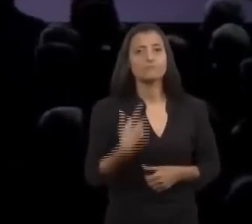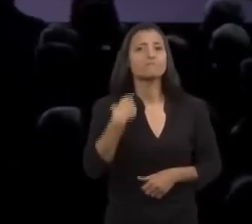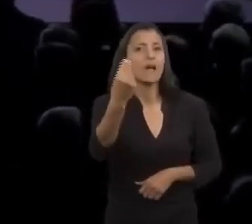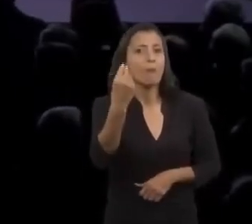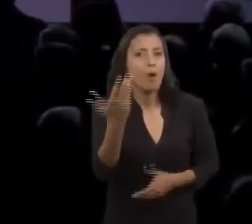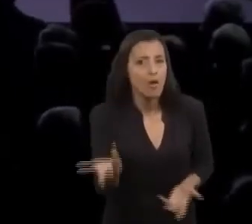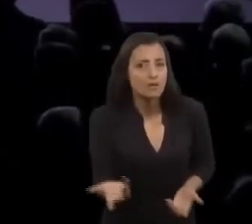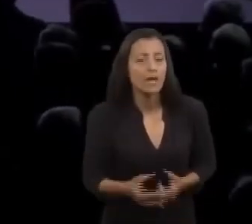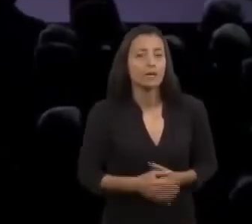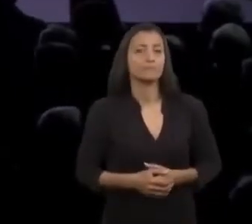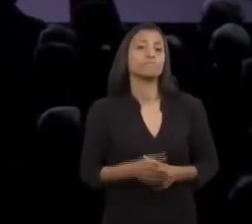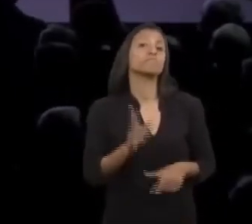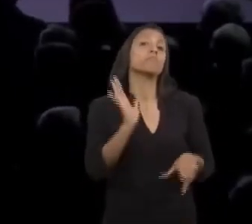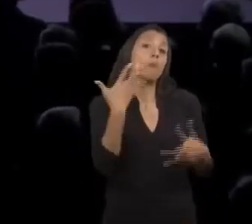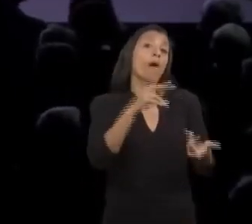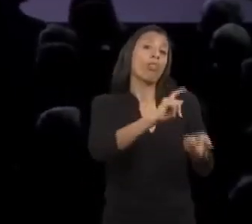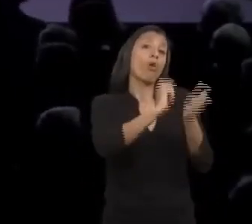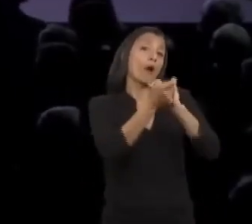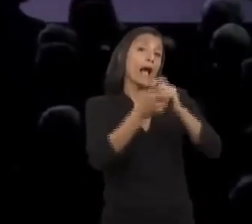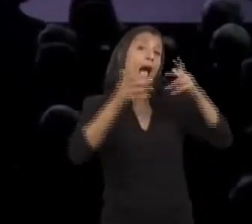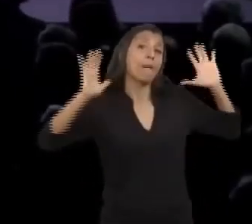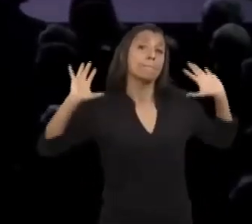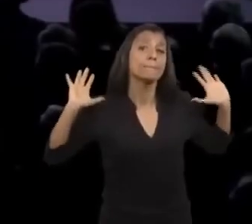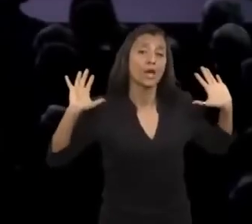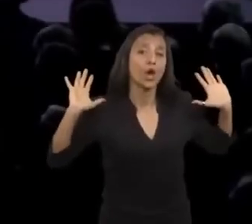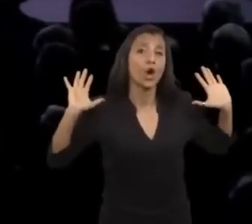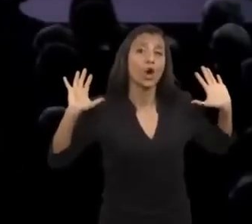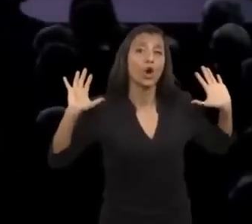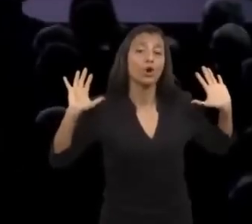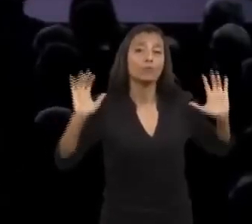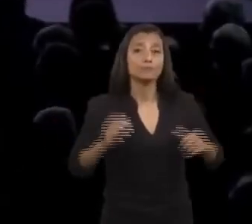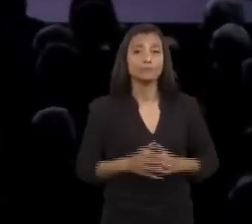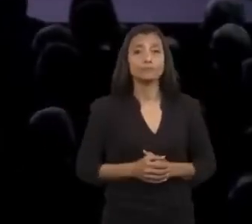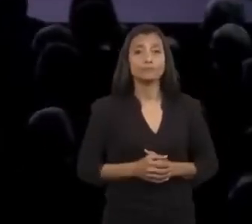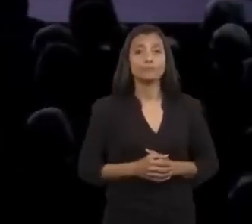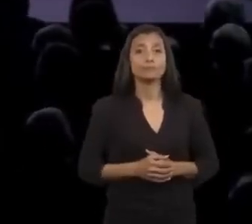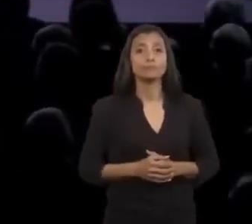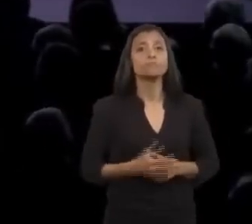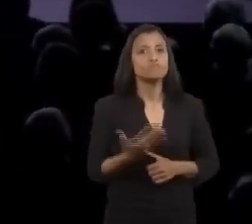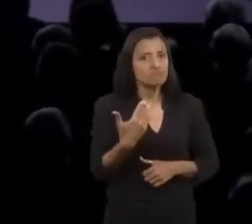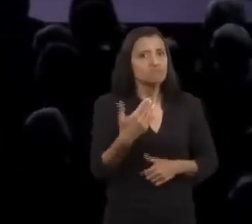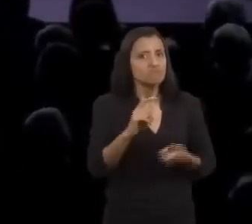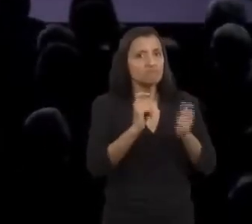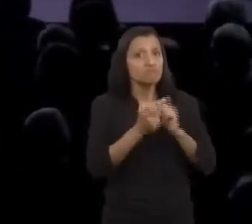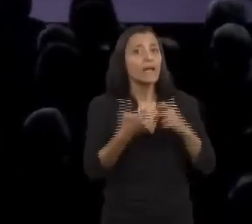the international price with the local price.